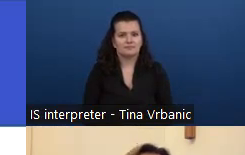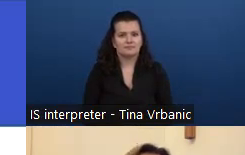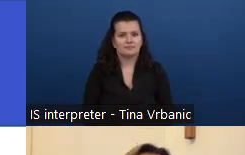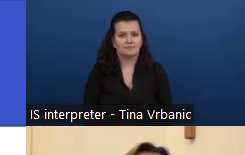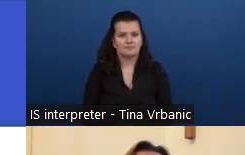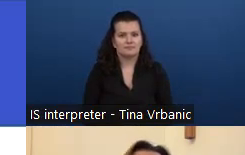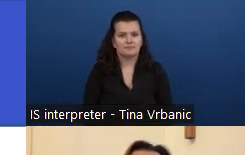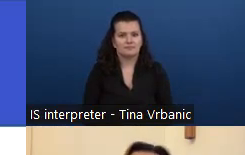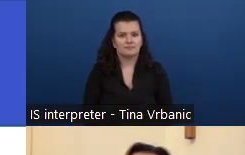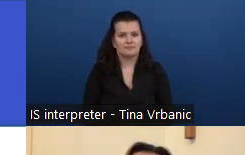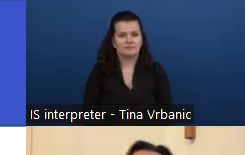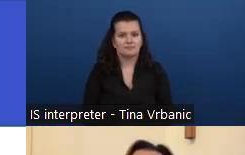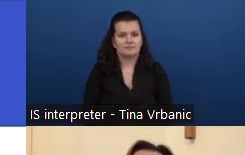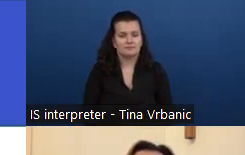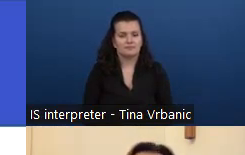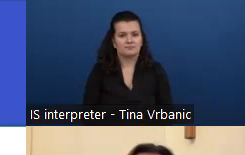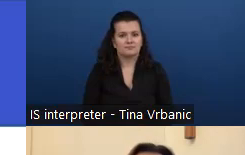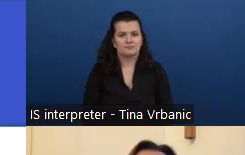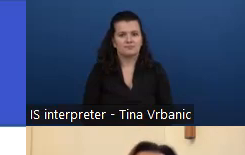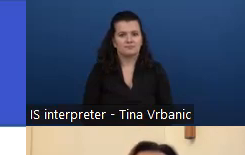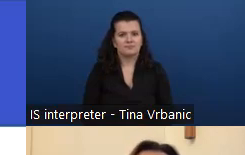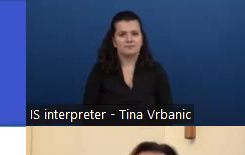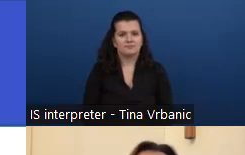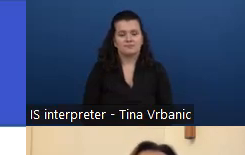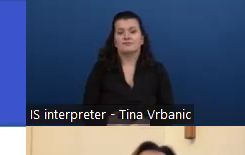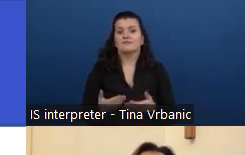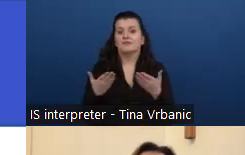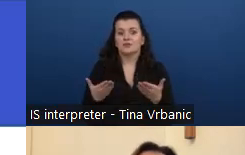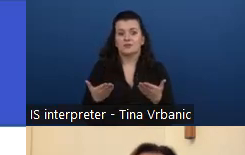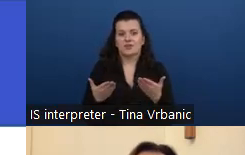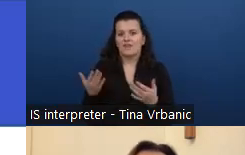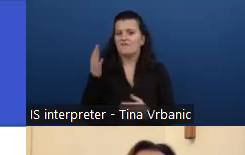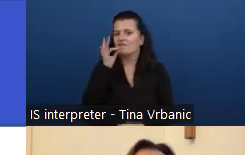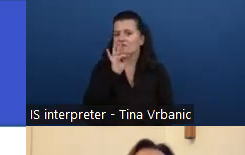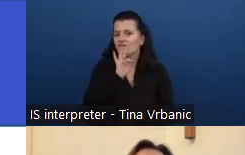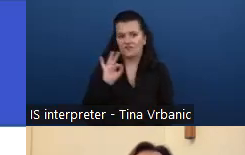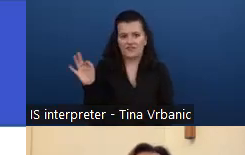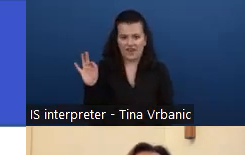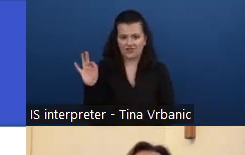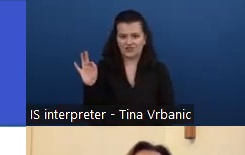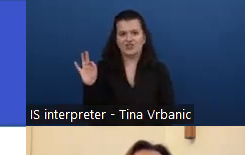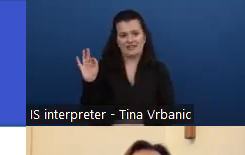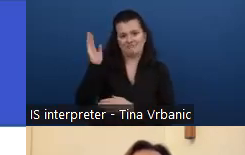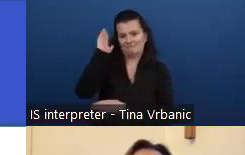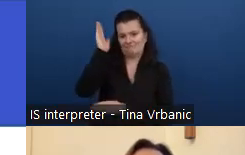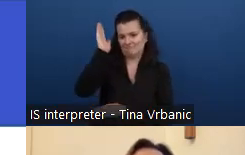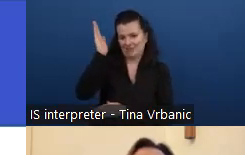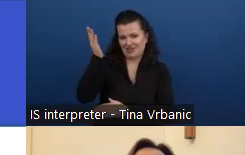Today, we have a French native speaker who can do the French part of this so I don't feel embarrassed.